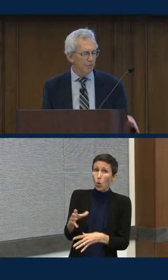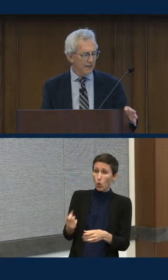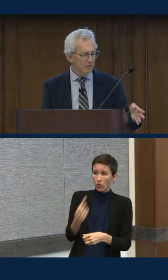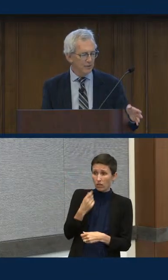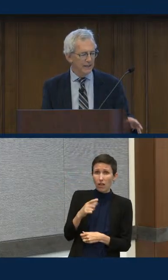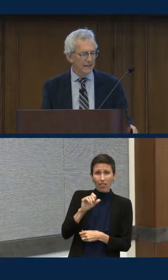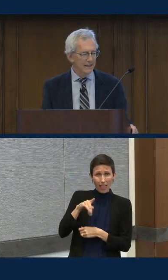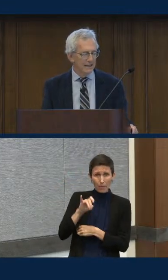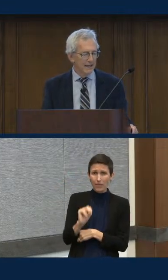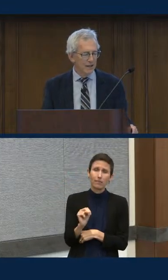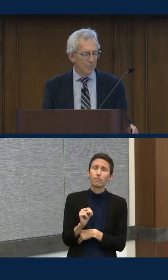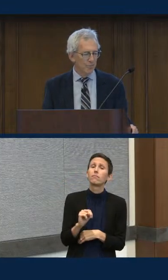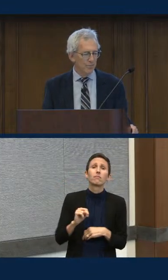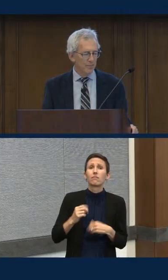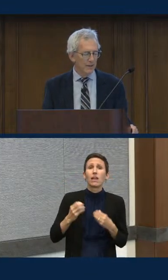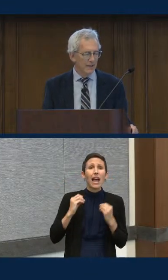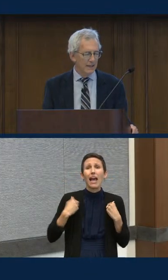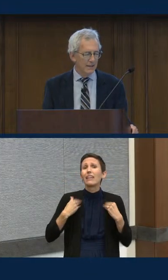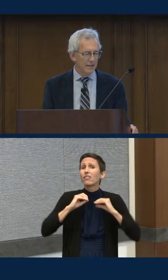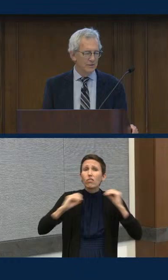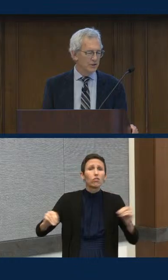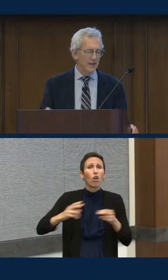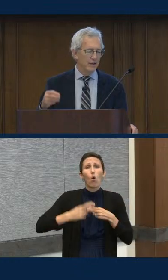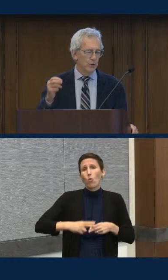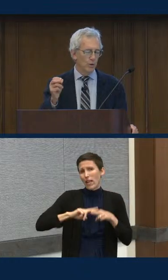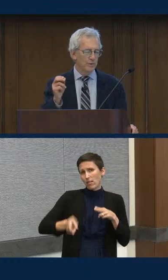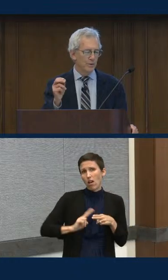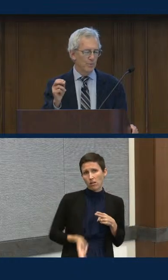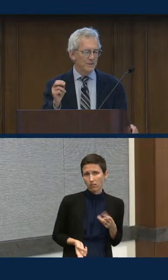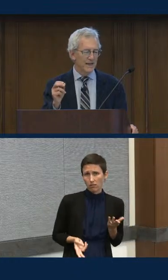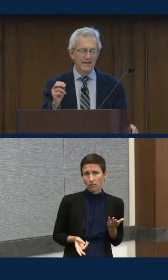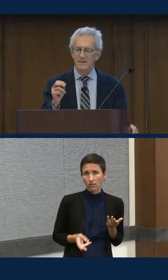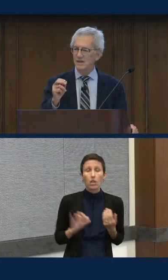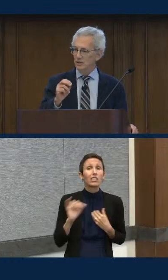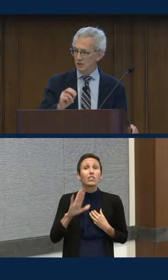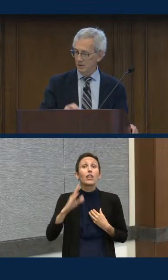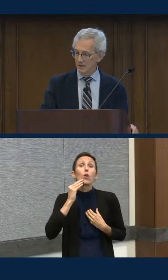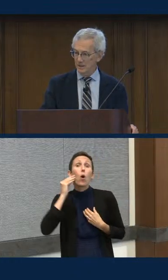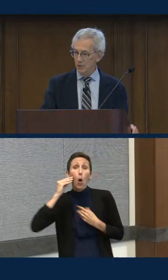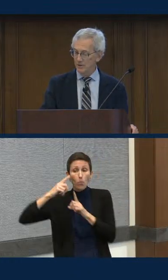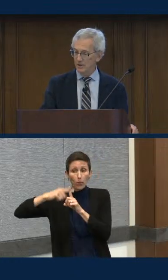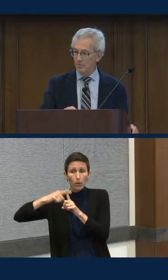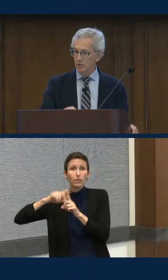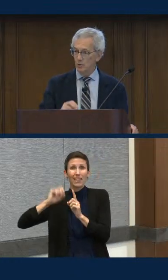effectively just like your thermostat can sense a decrease